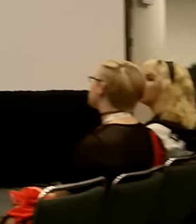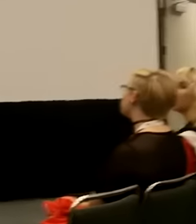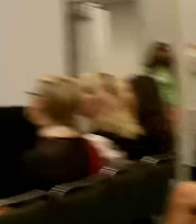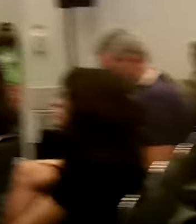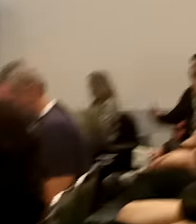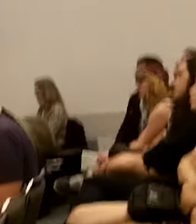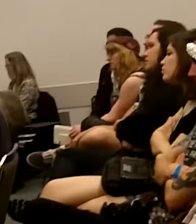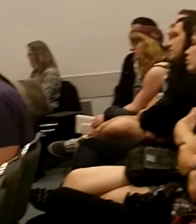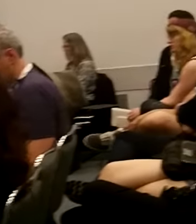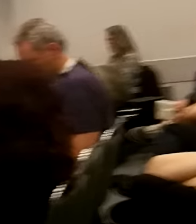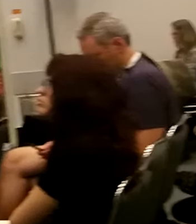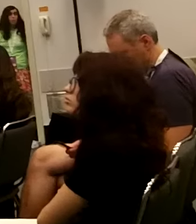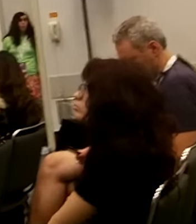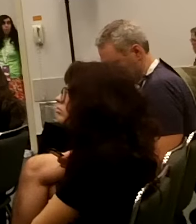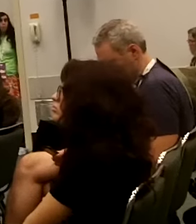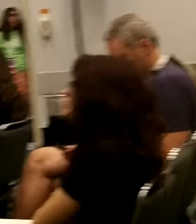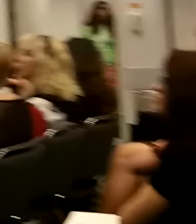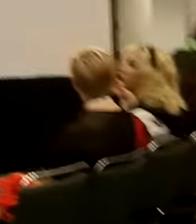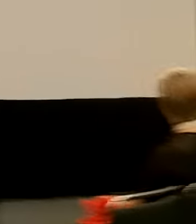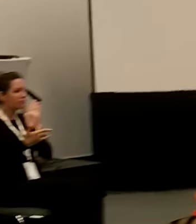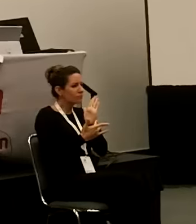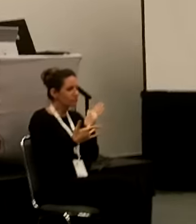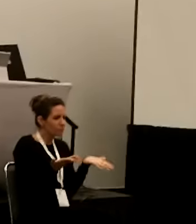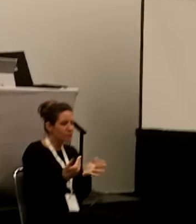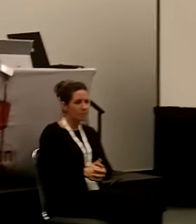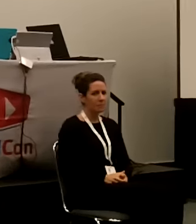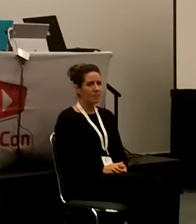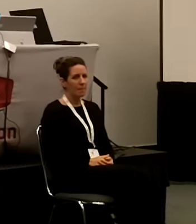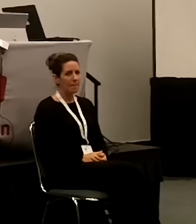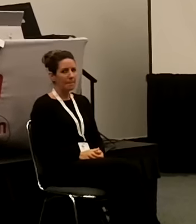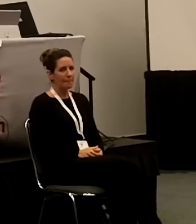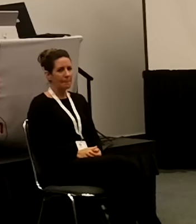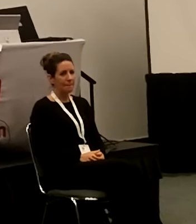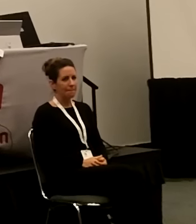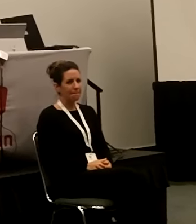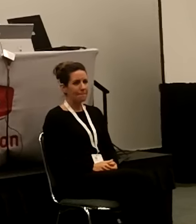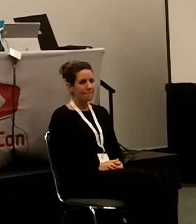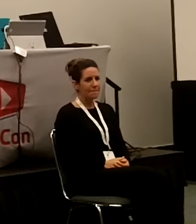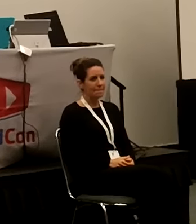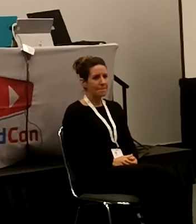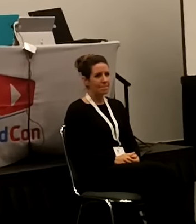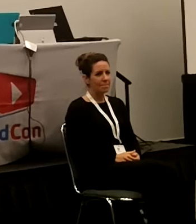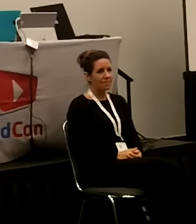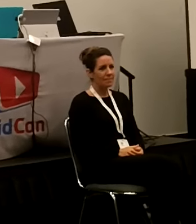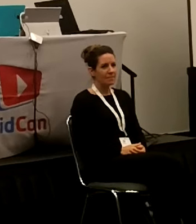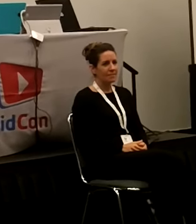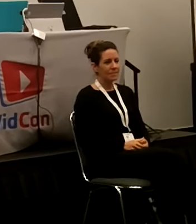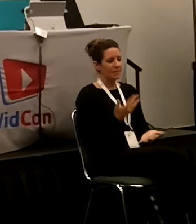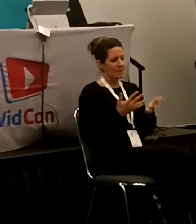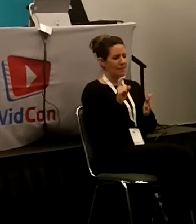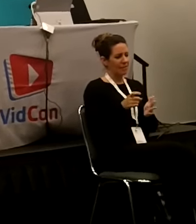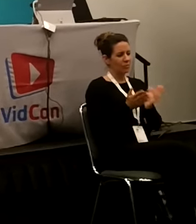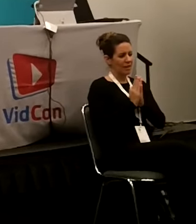What are things that you've done? (coughing) I might have to ask you to repeat the second one because I'm like, whoo!